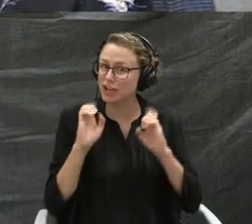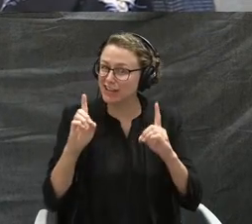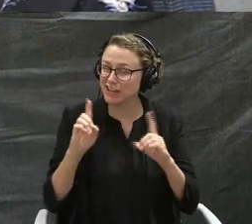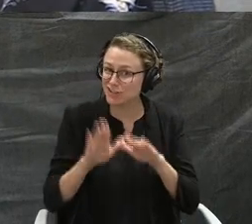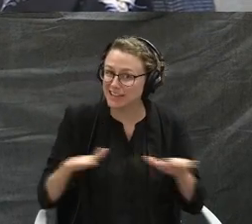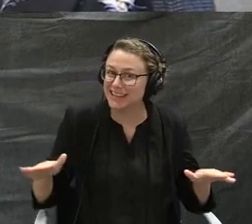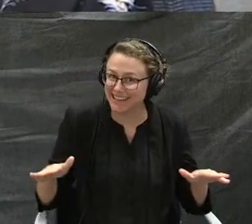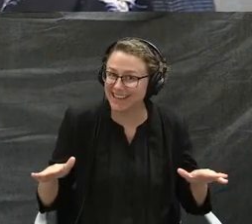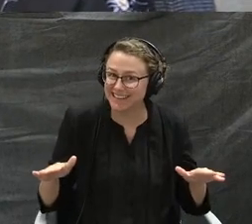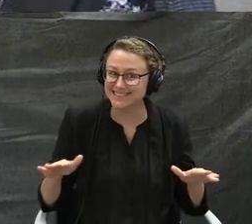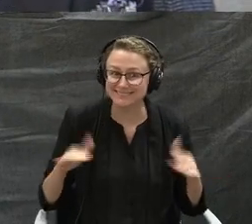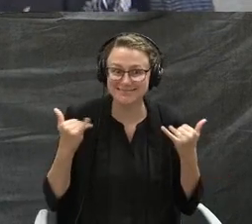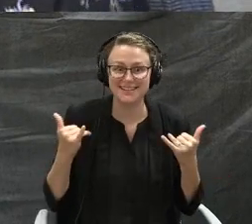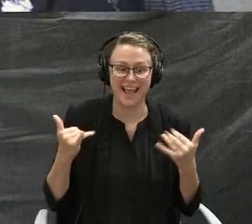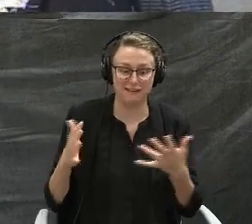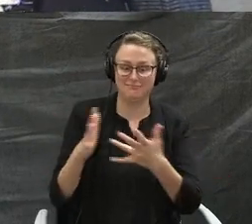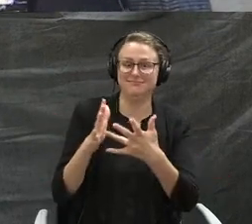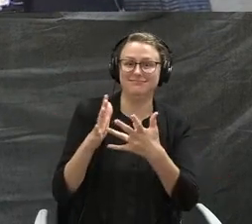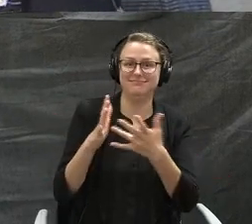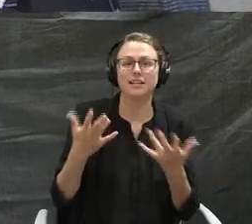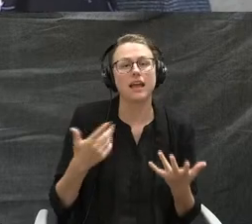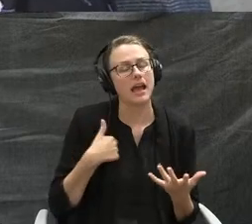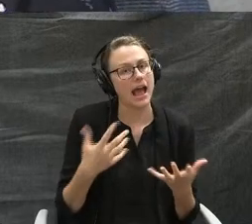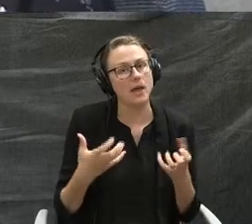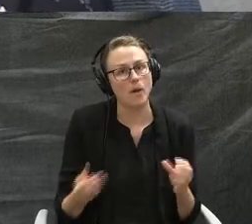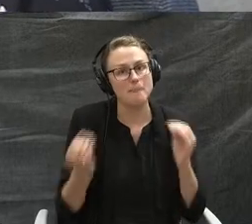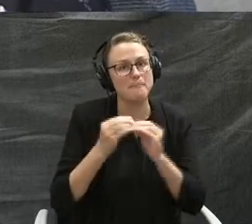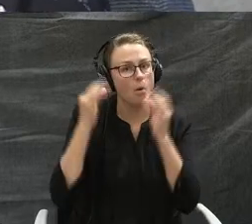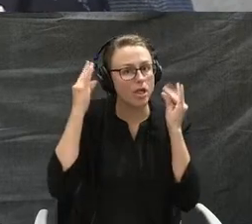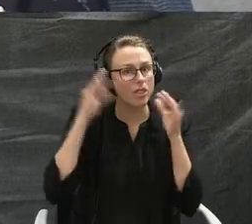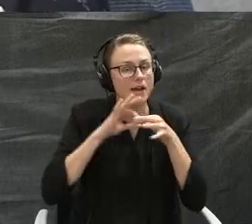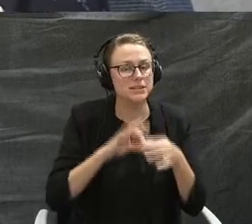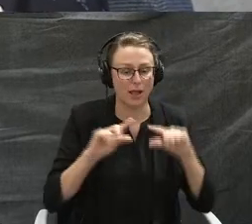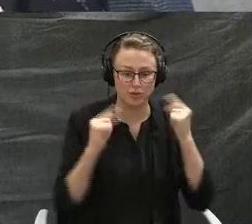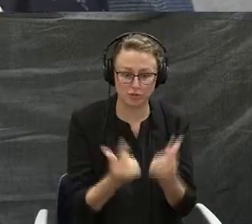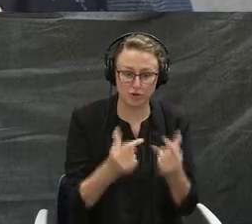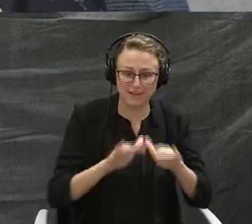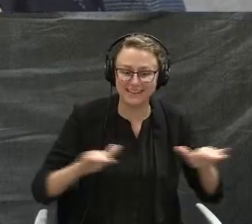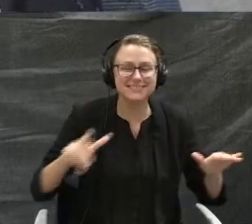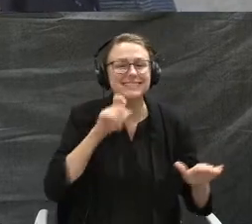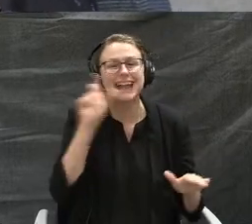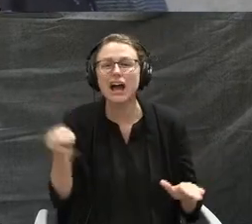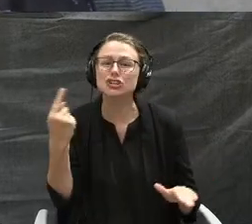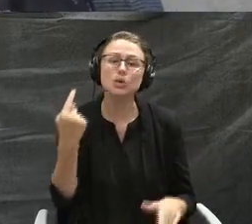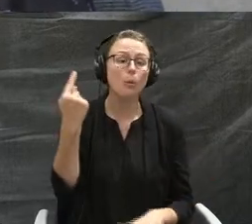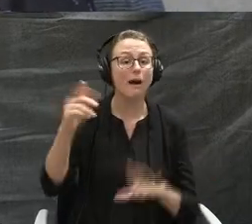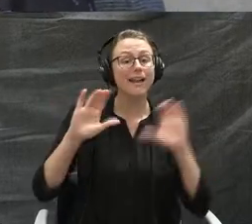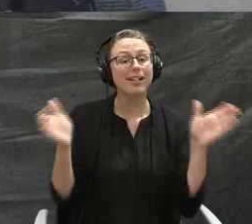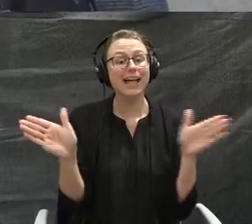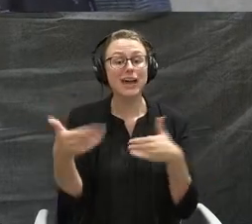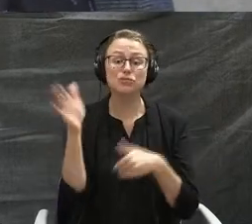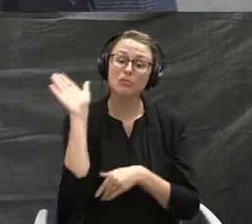would like more consideration for the group of kids that are not just in one classroom the entire day at the high school.